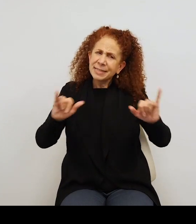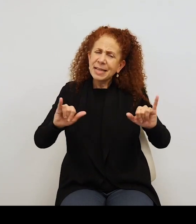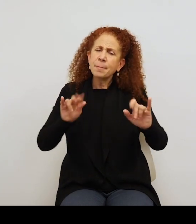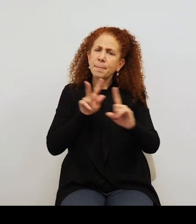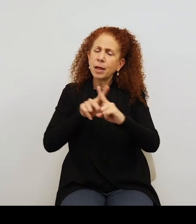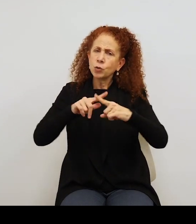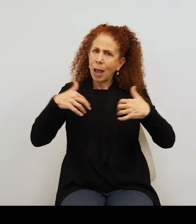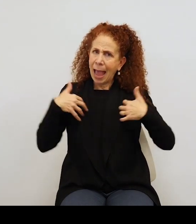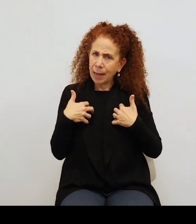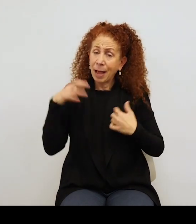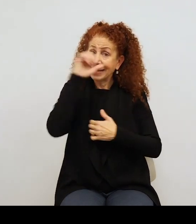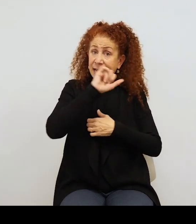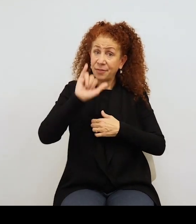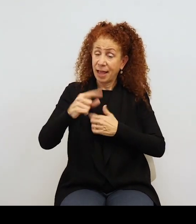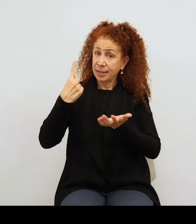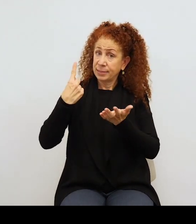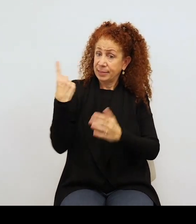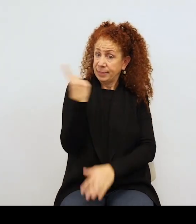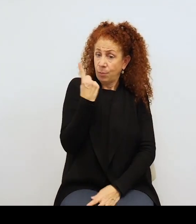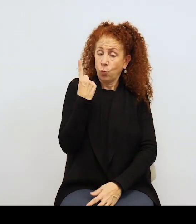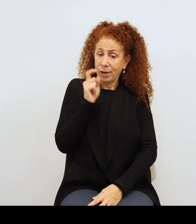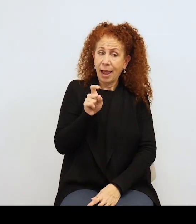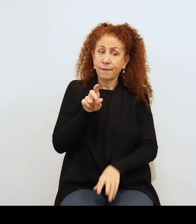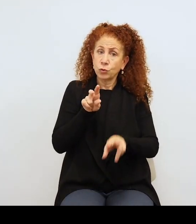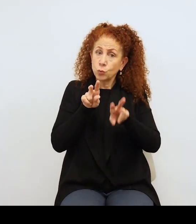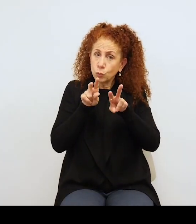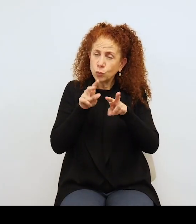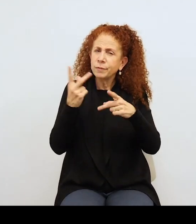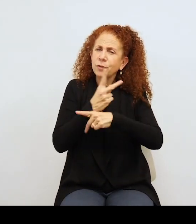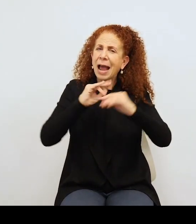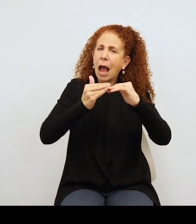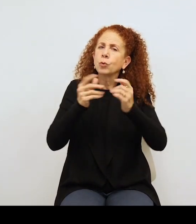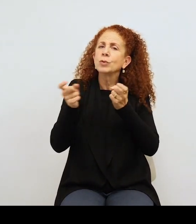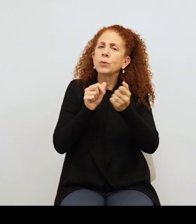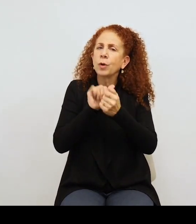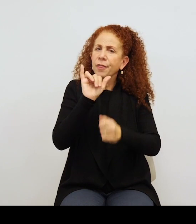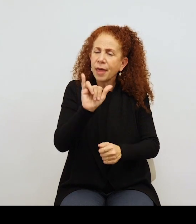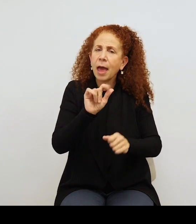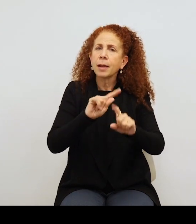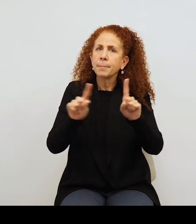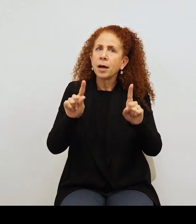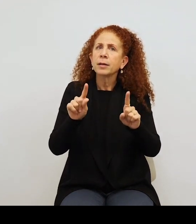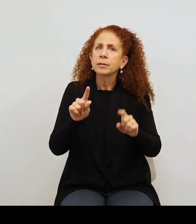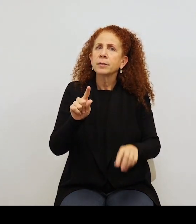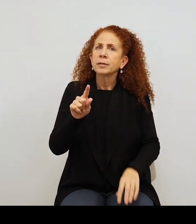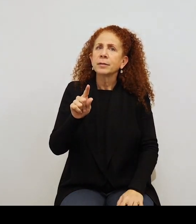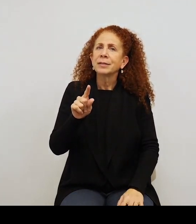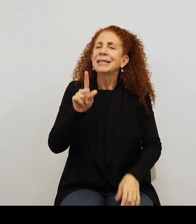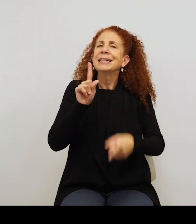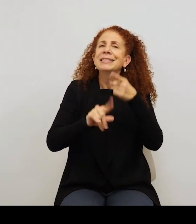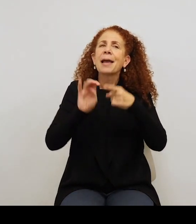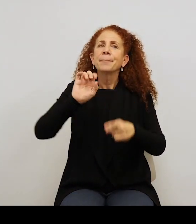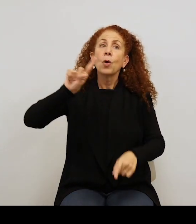And I guess this is something that we need to see how to deal with it, but the same there. It can't be just our--